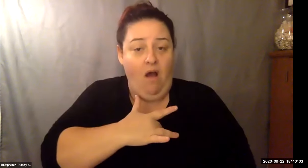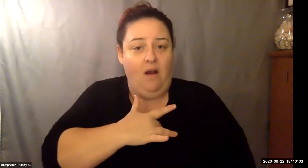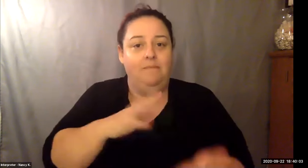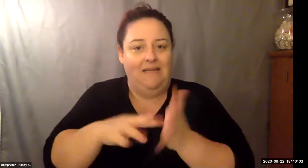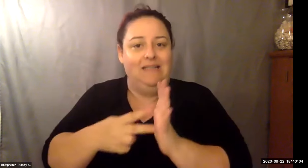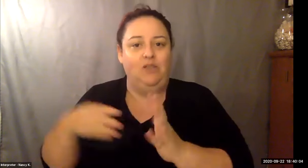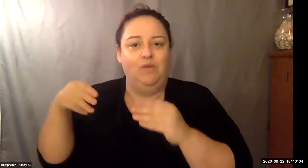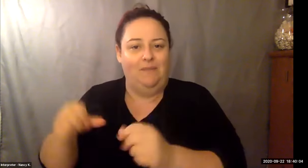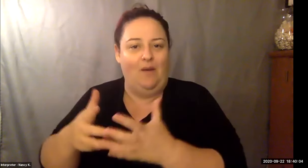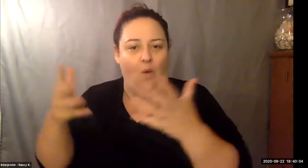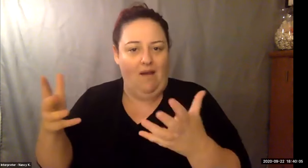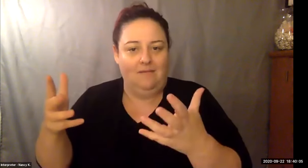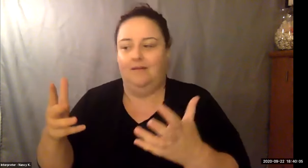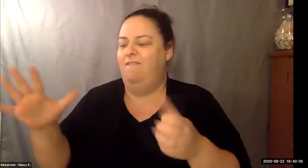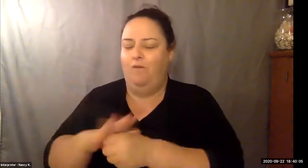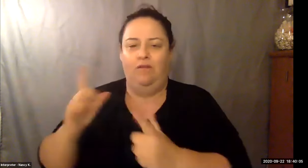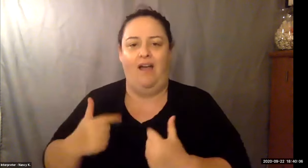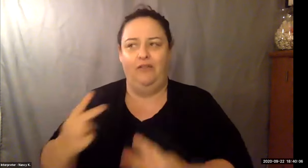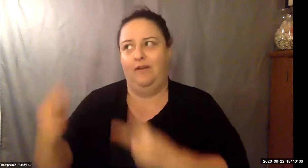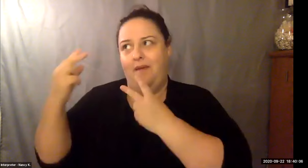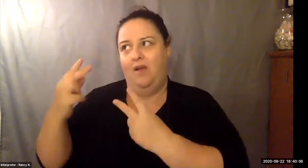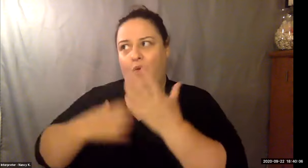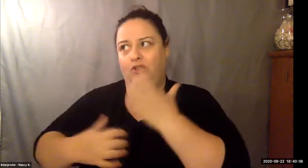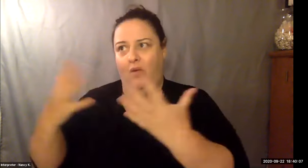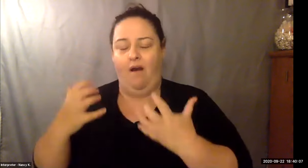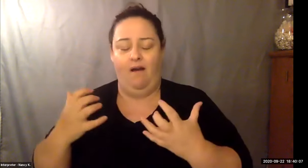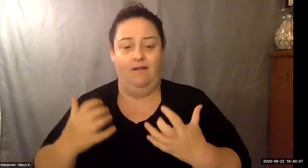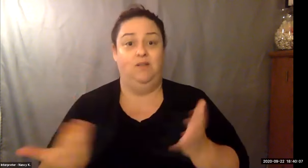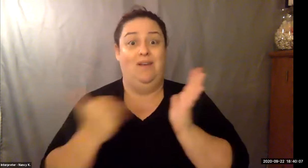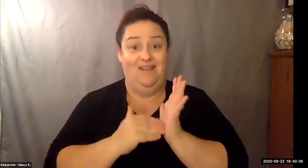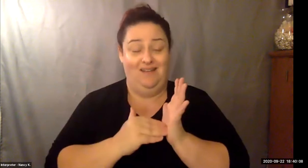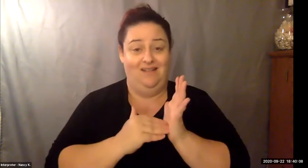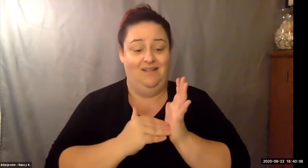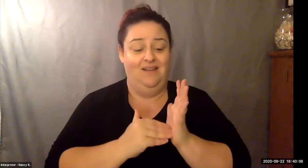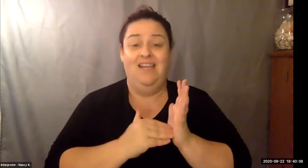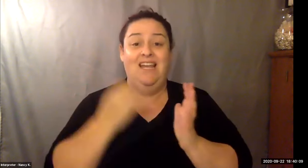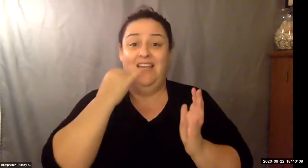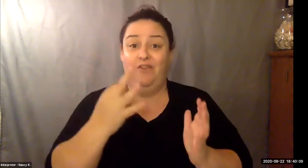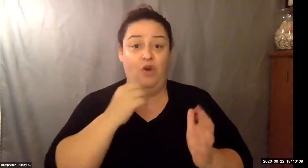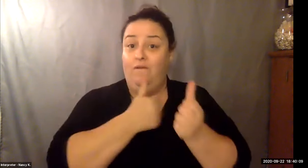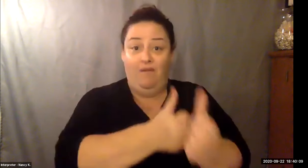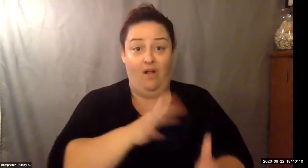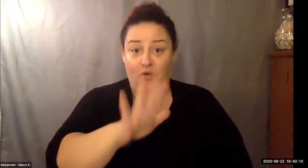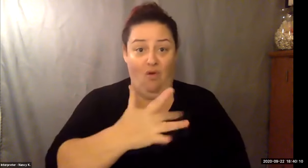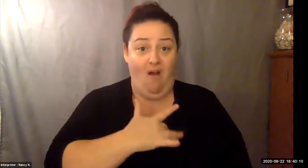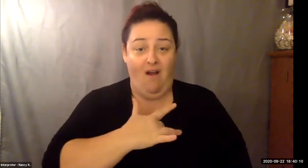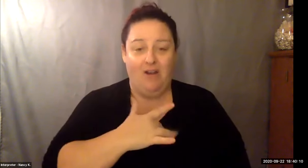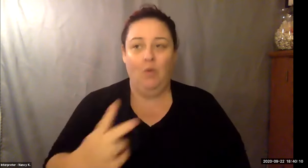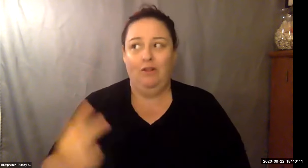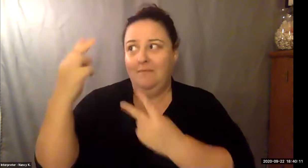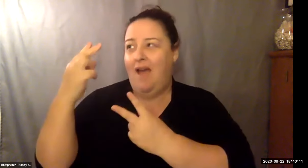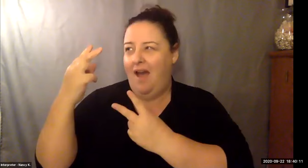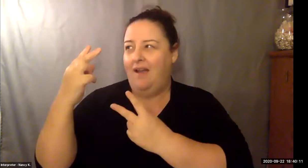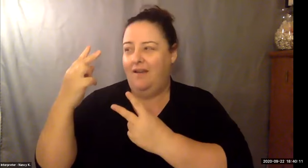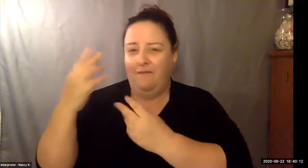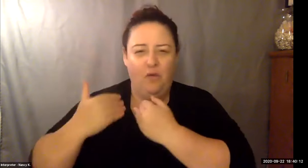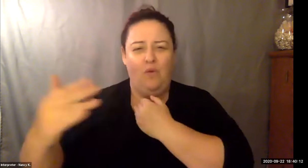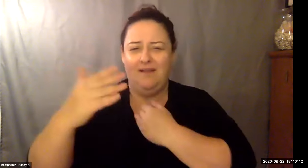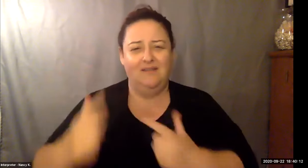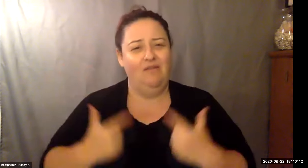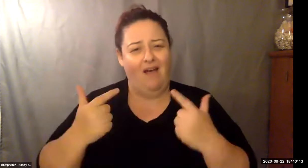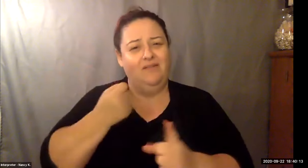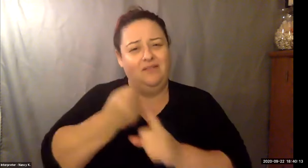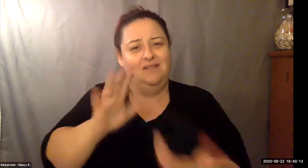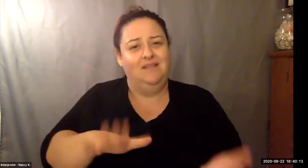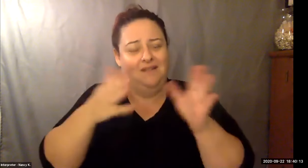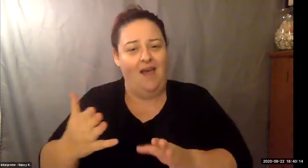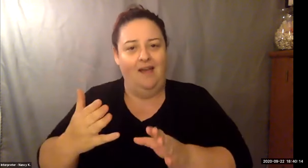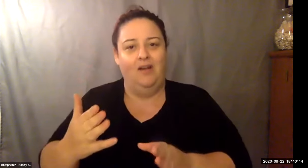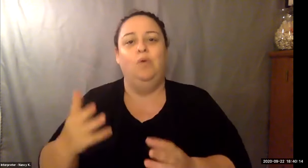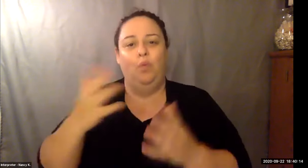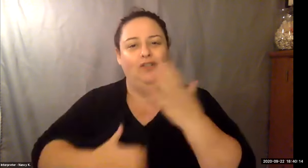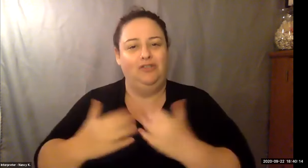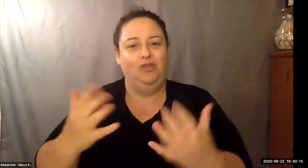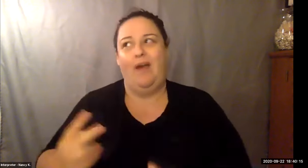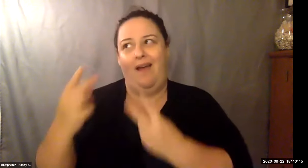Keith Wolling: But when I want to share with you a little bit about what what great leaders are consist What possesses the 10 core leadership values and who, what is it about and it's something to think about. So first of all, integrity.